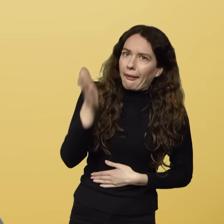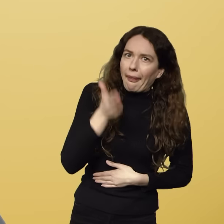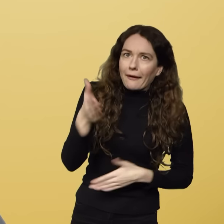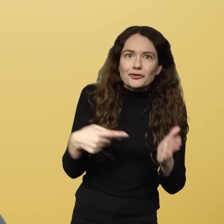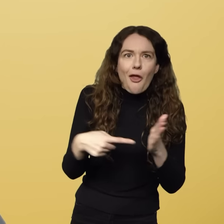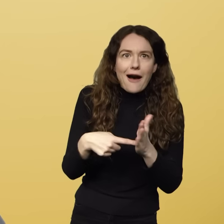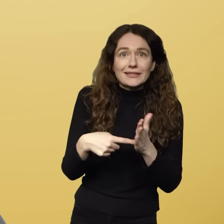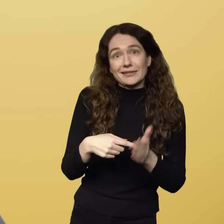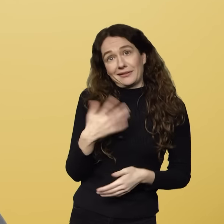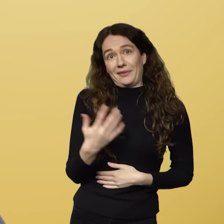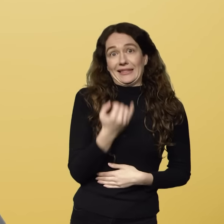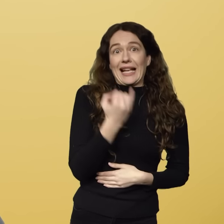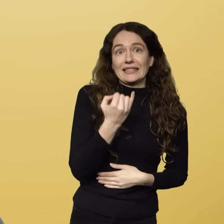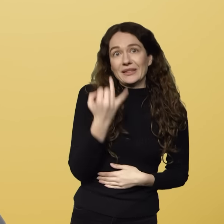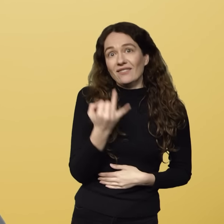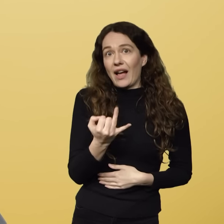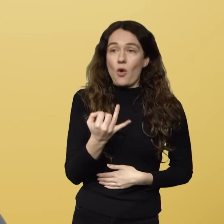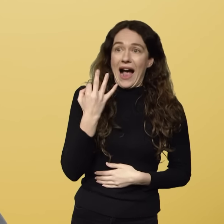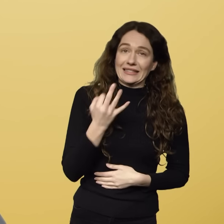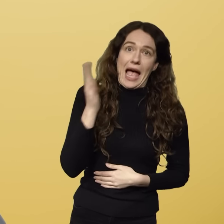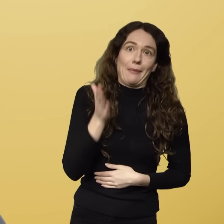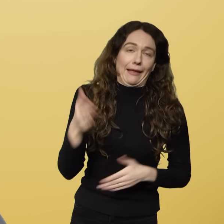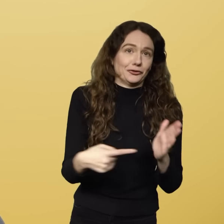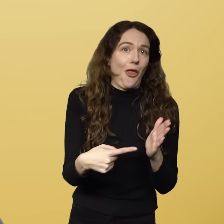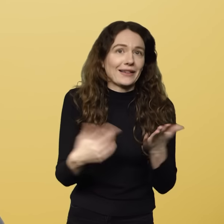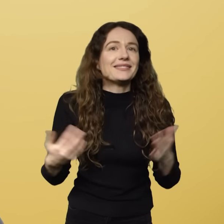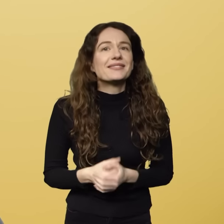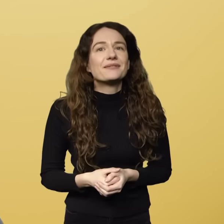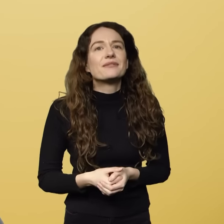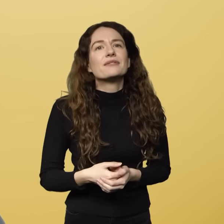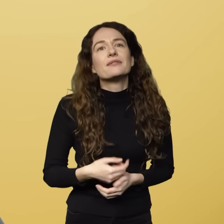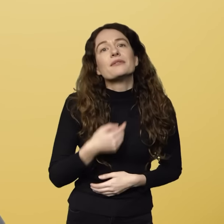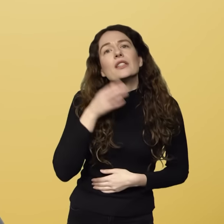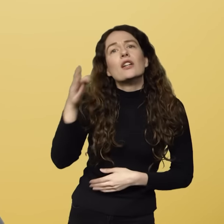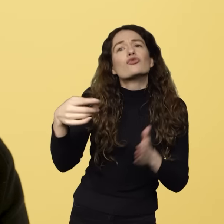Yeah, going to the toilet when you’ve got ulcerative colitis or Crohn's, is exhausting